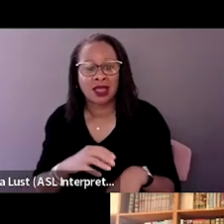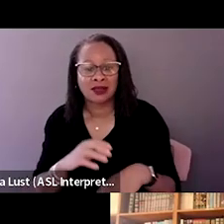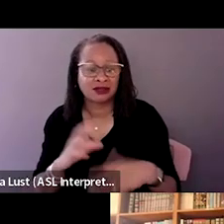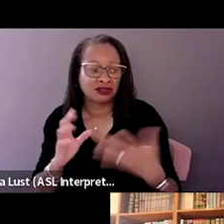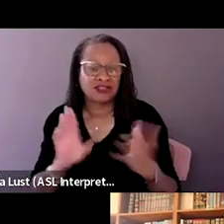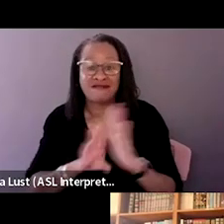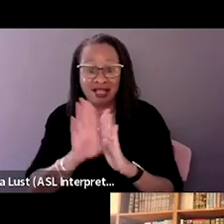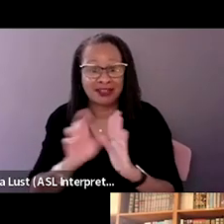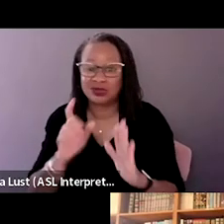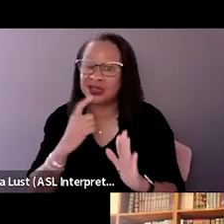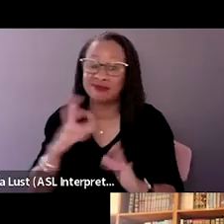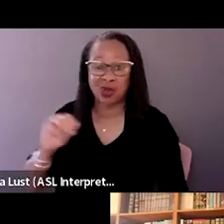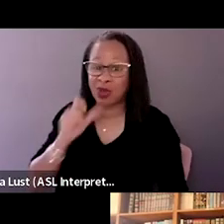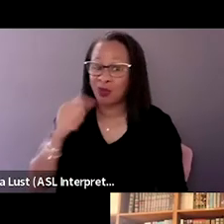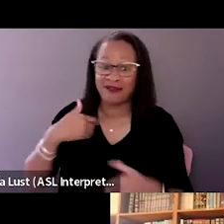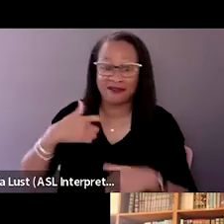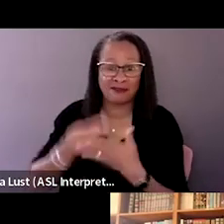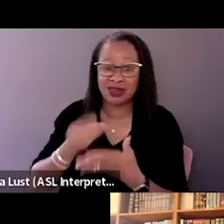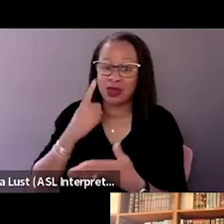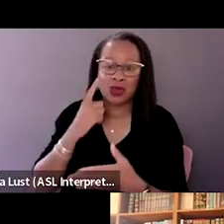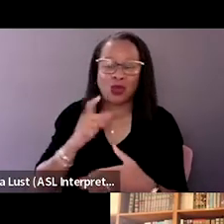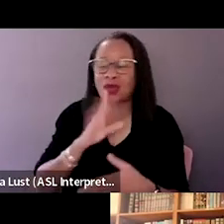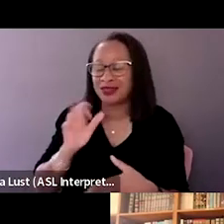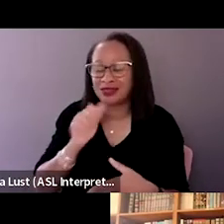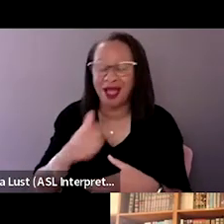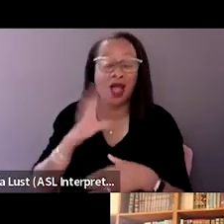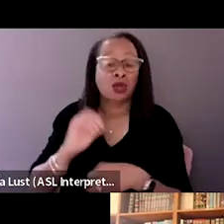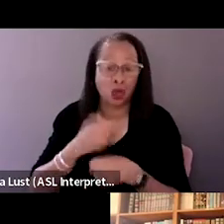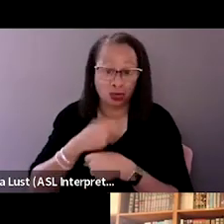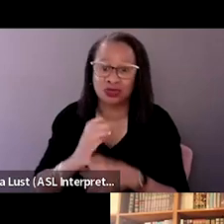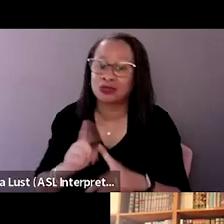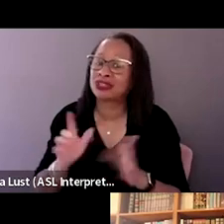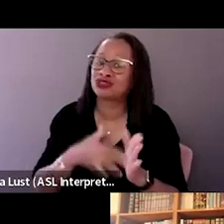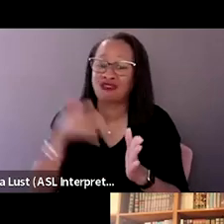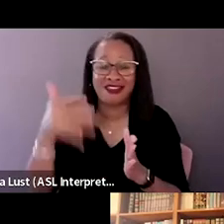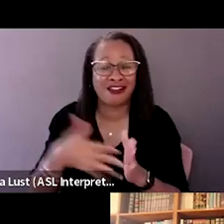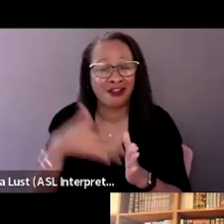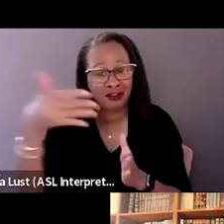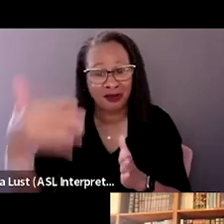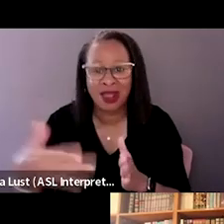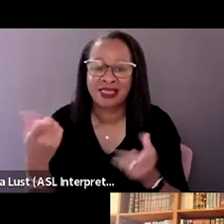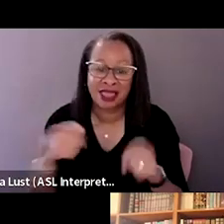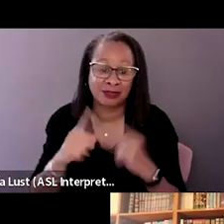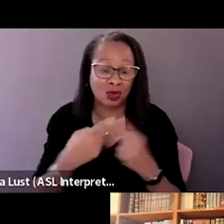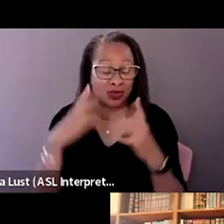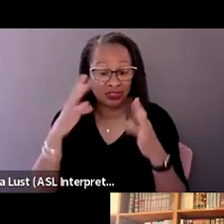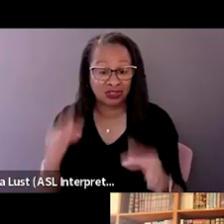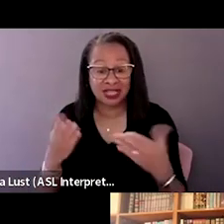no, we will co-produce, but it's very rare. So when you are deciding to give money for development,